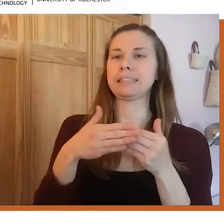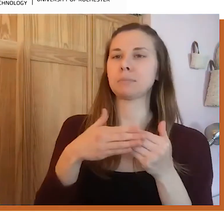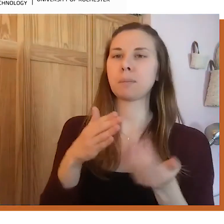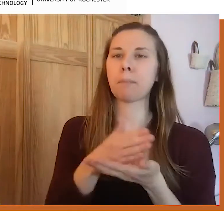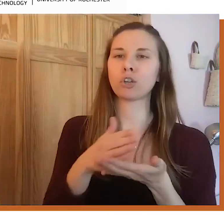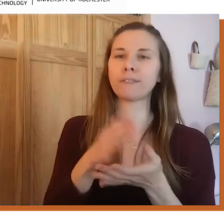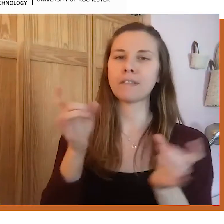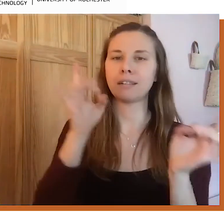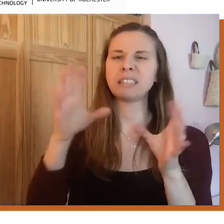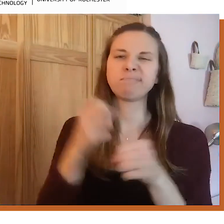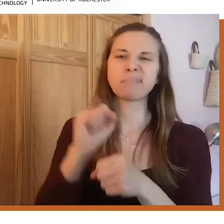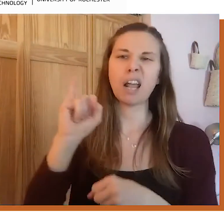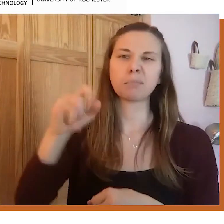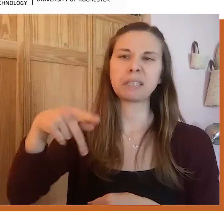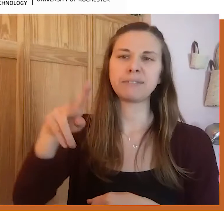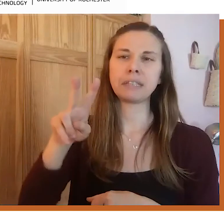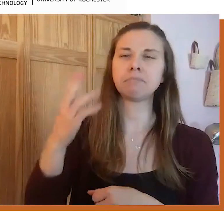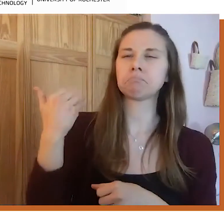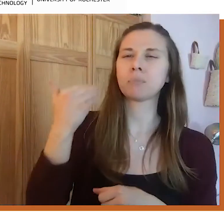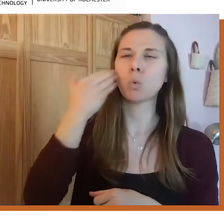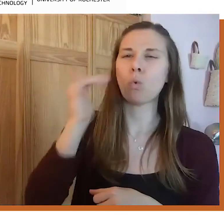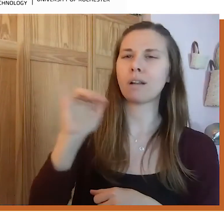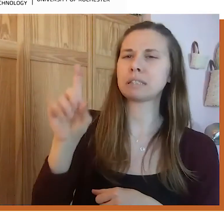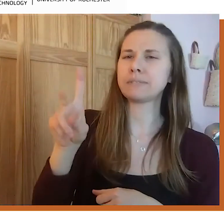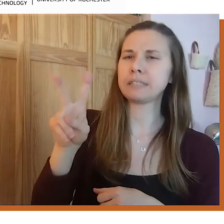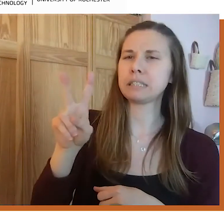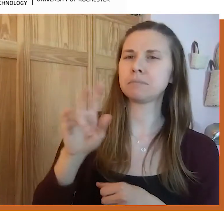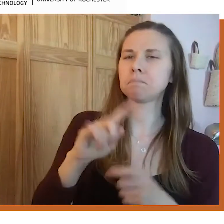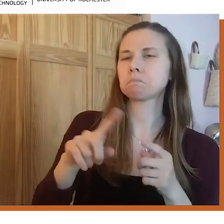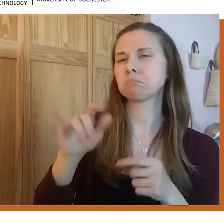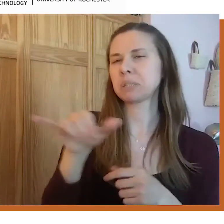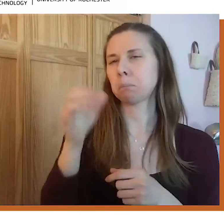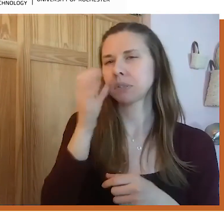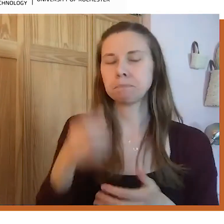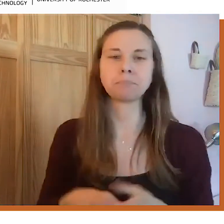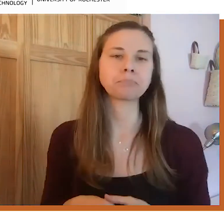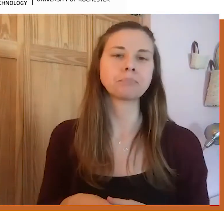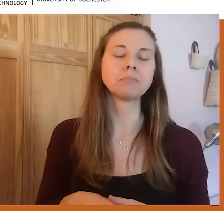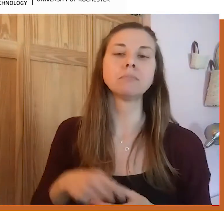and intimate partner violence, IPV, which is very similar to domestic violence,